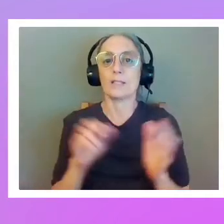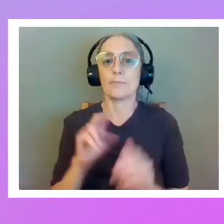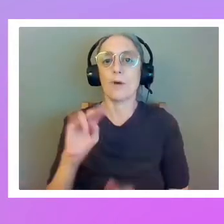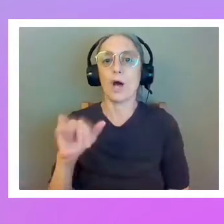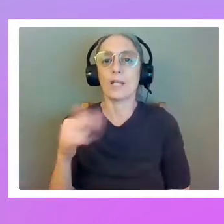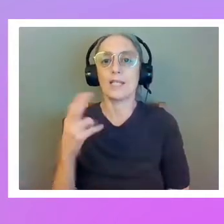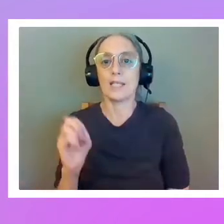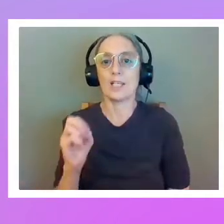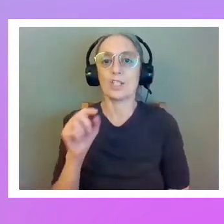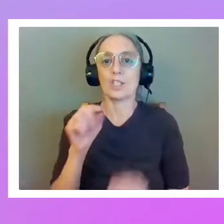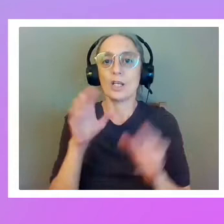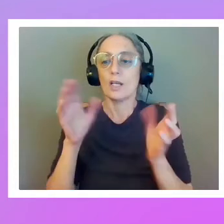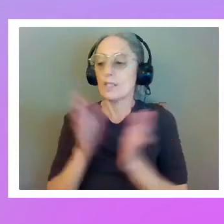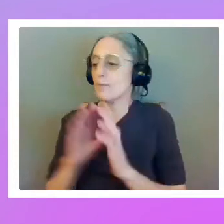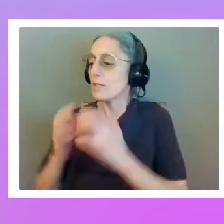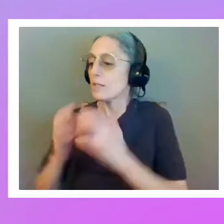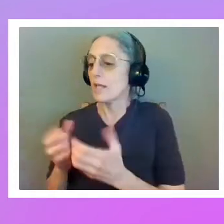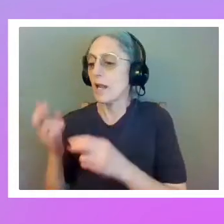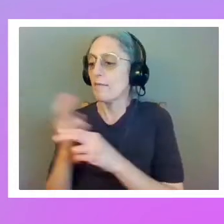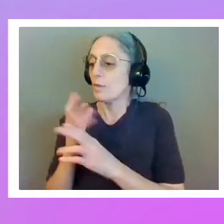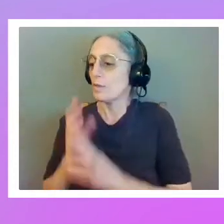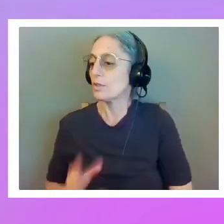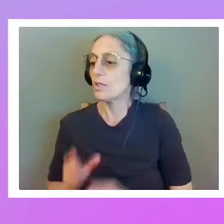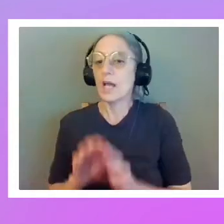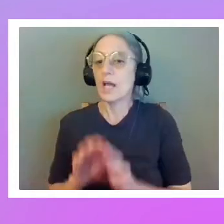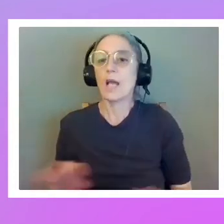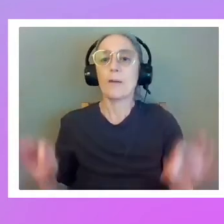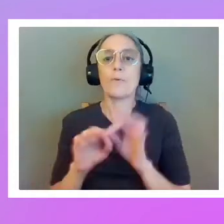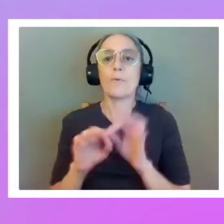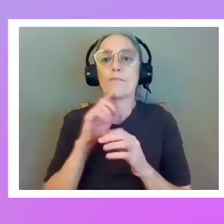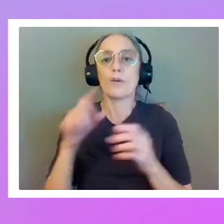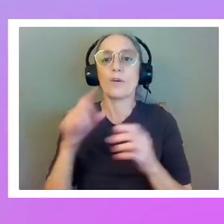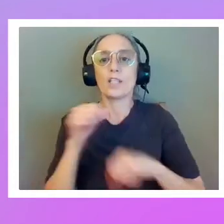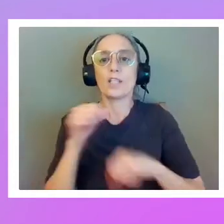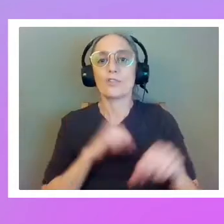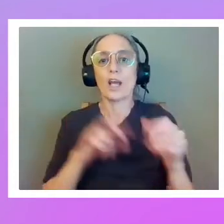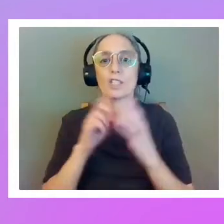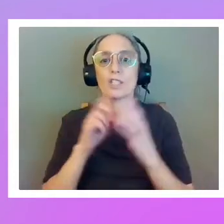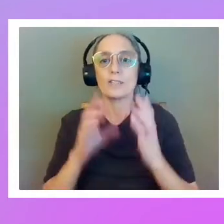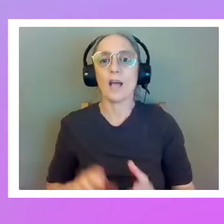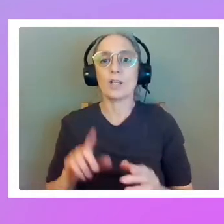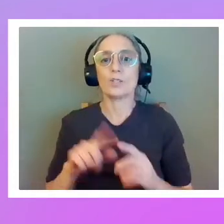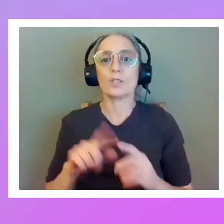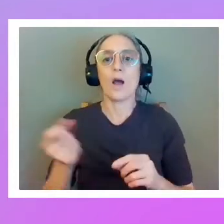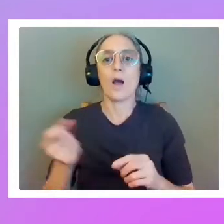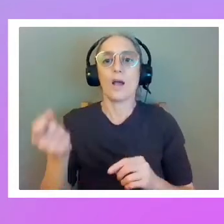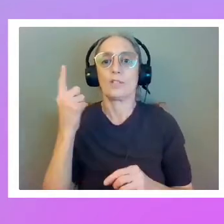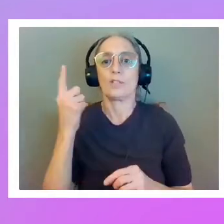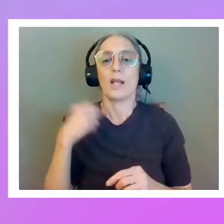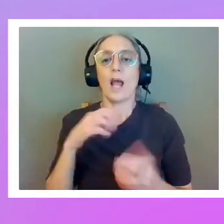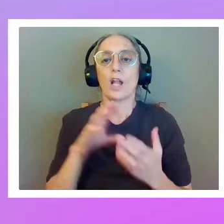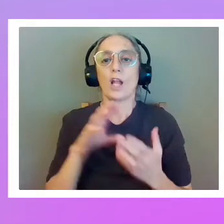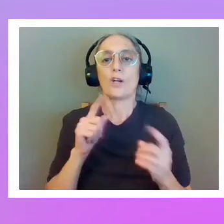is important for interaction designers to understand and learn from the mismatches in our society